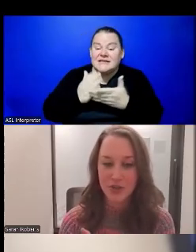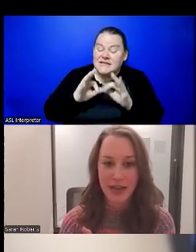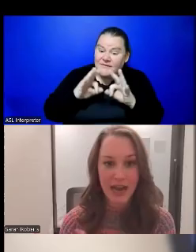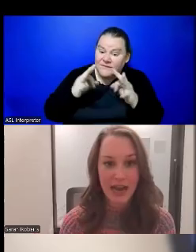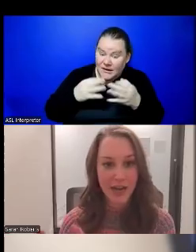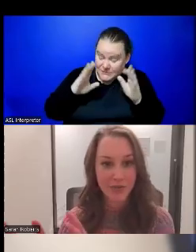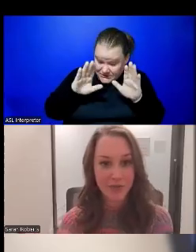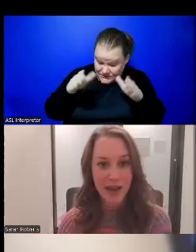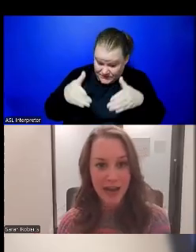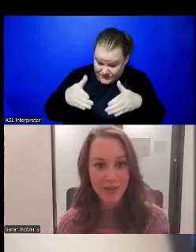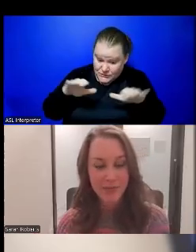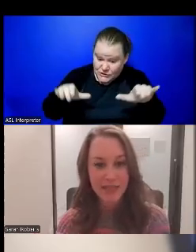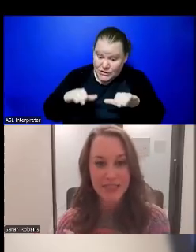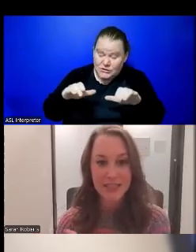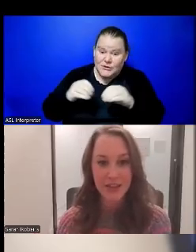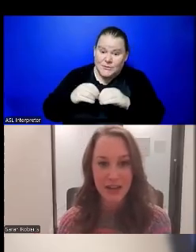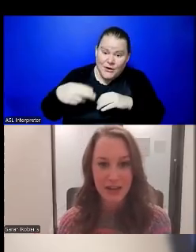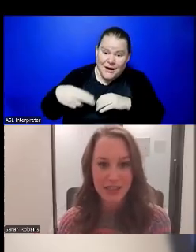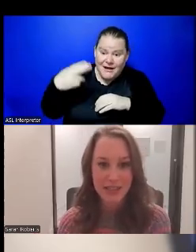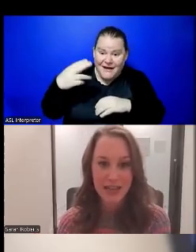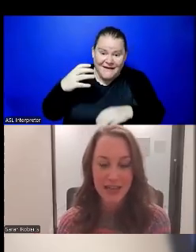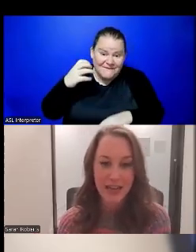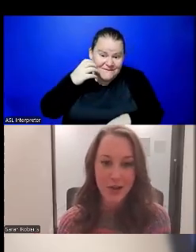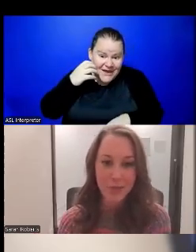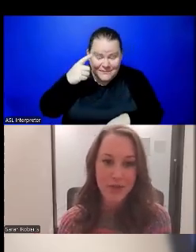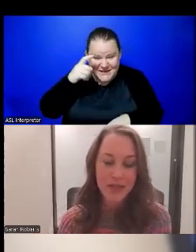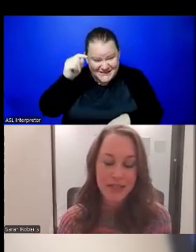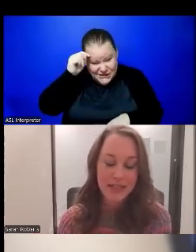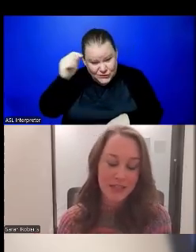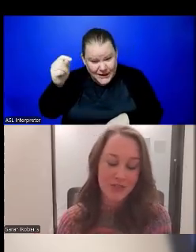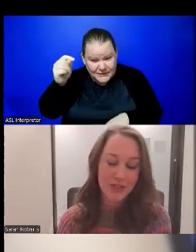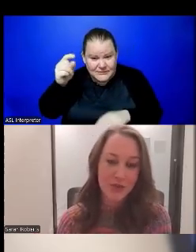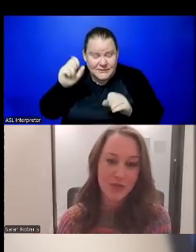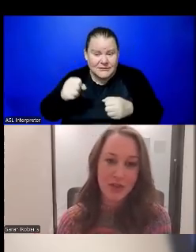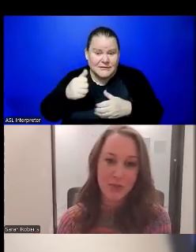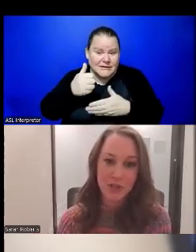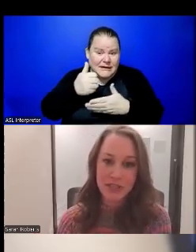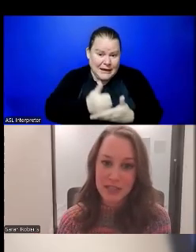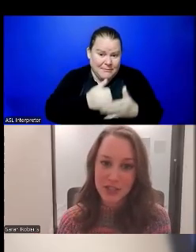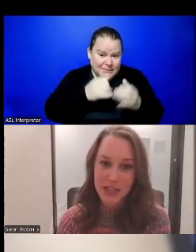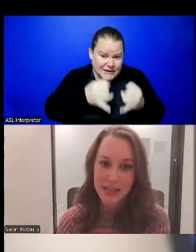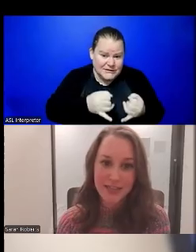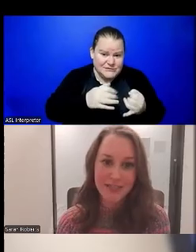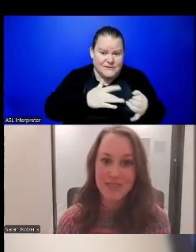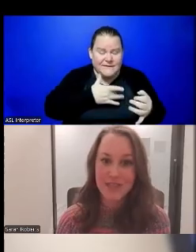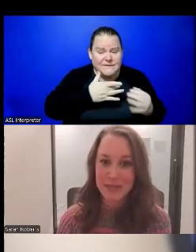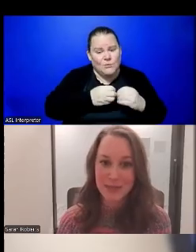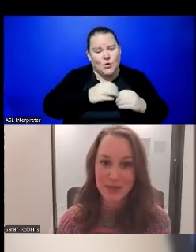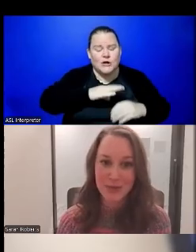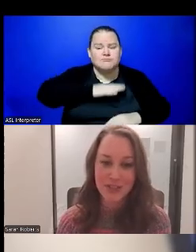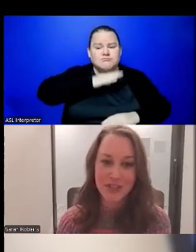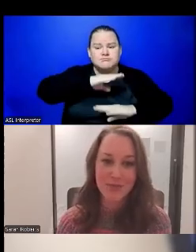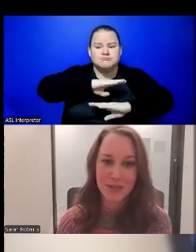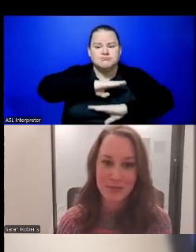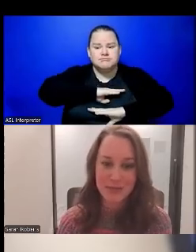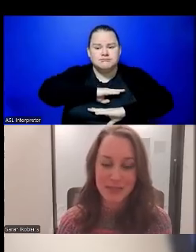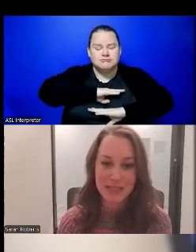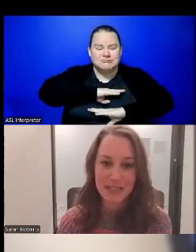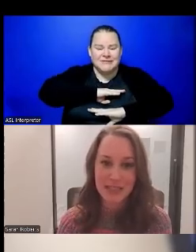on doing higher fat because theoretically that can help the individual feel more satiated. Sometimes it works, sometimes it